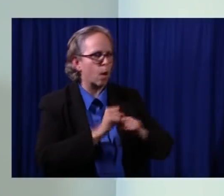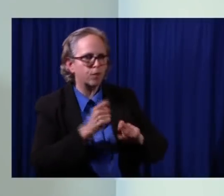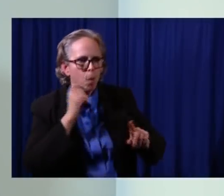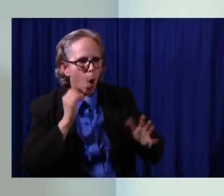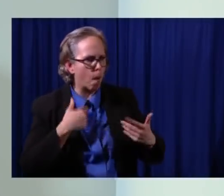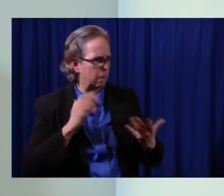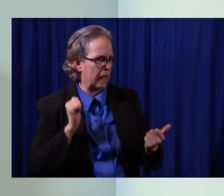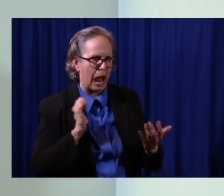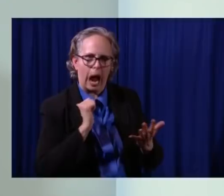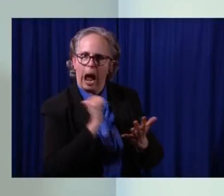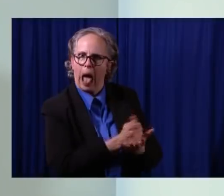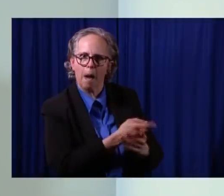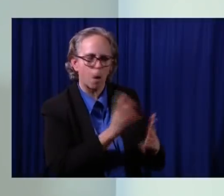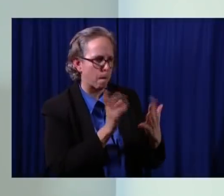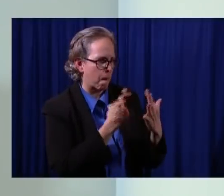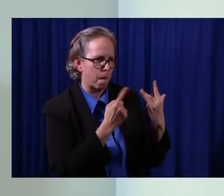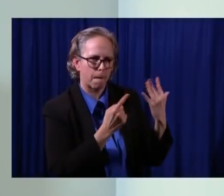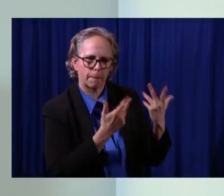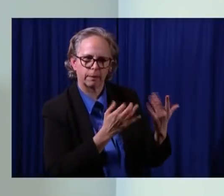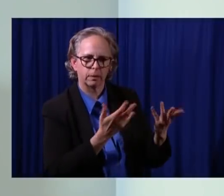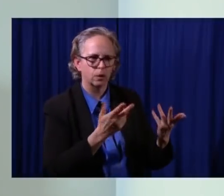WHAT IS GOING ON AND WHAT'S